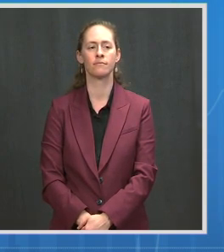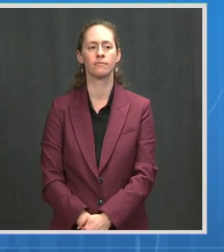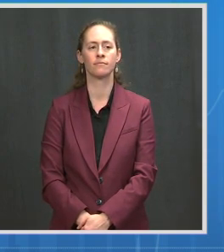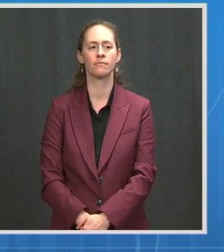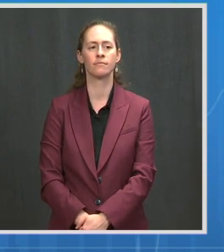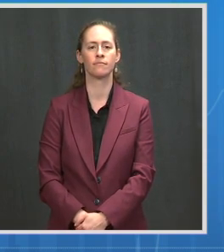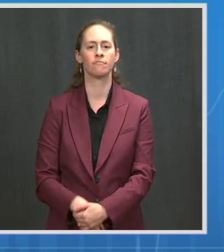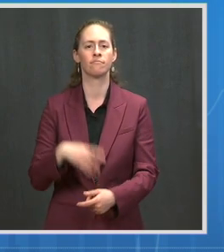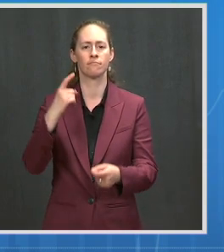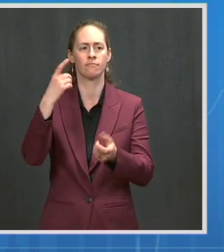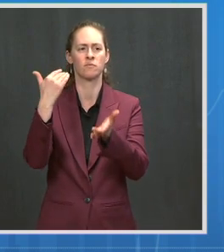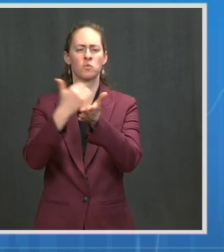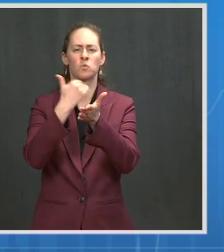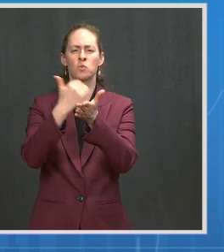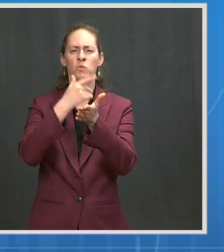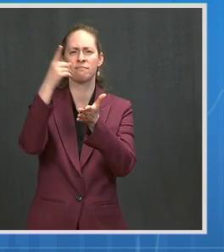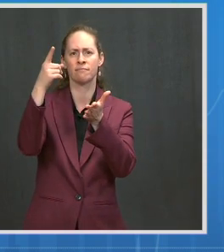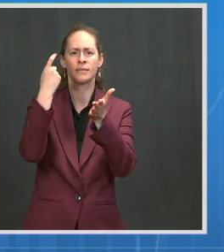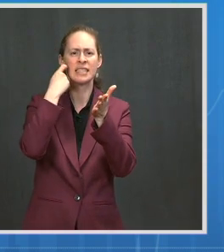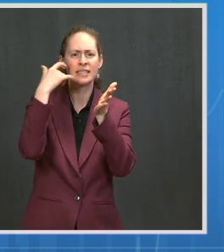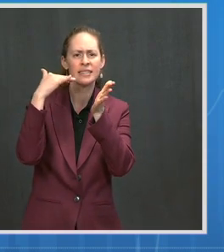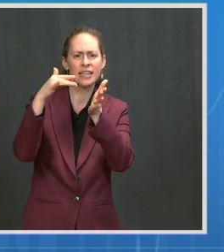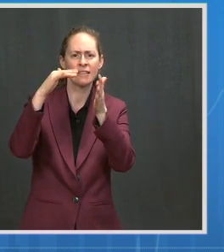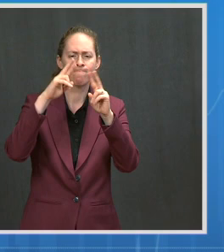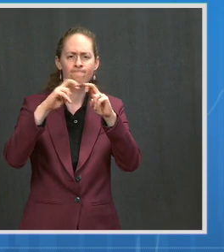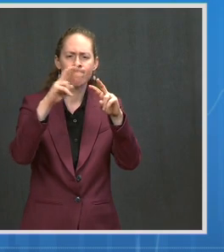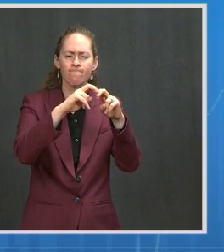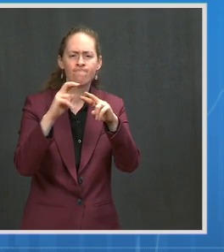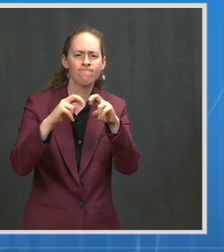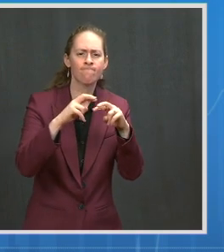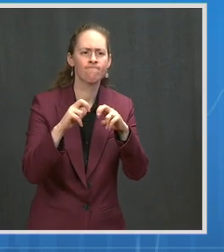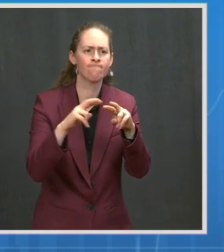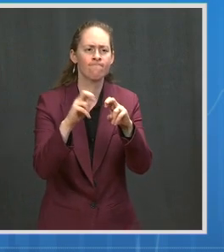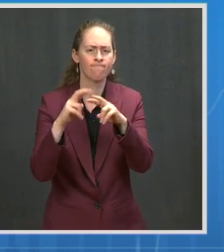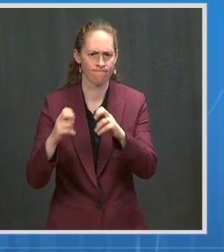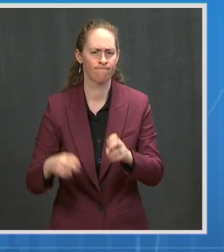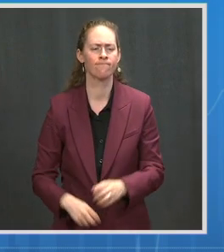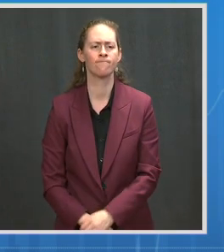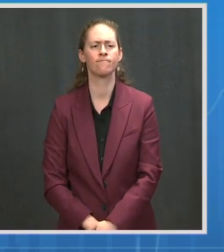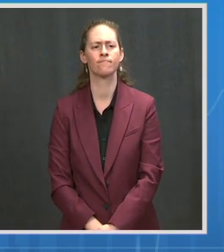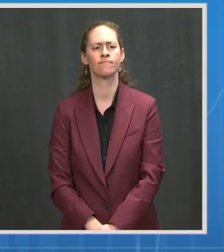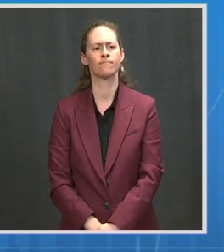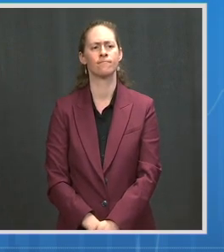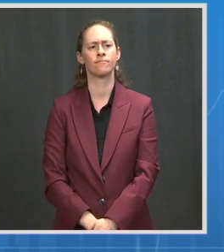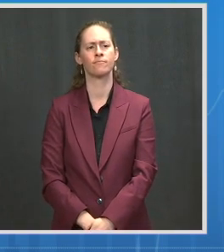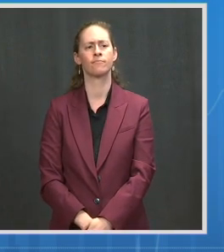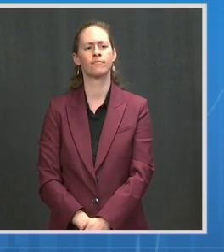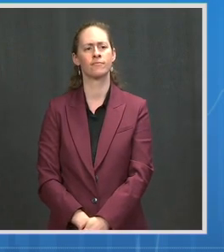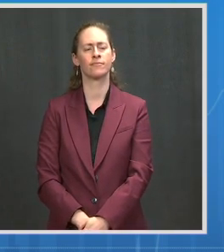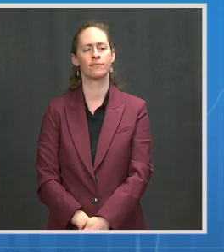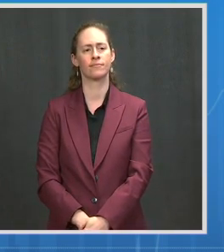on each of them, the neutralization resistance to the 617 antibody suggests